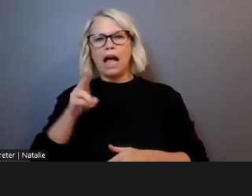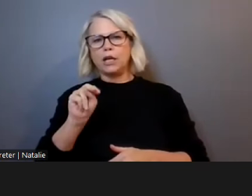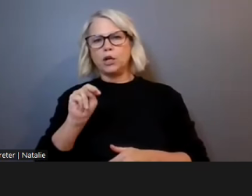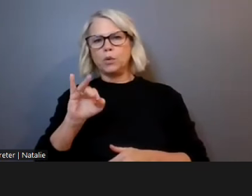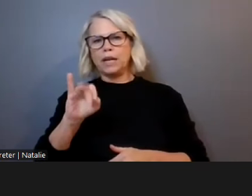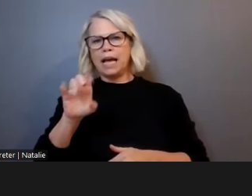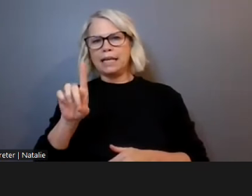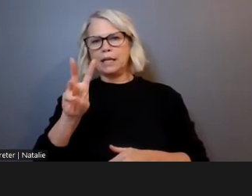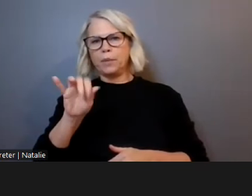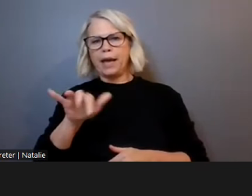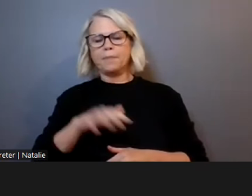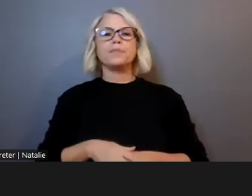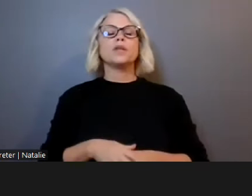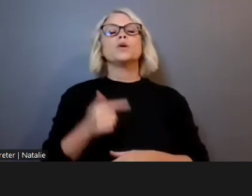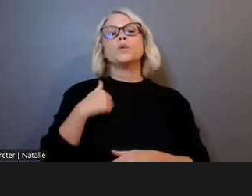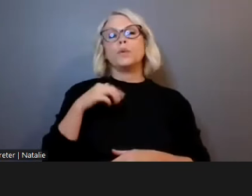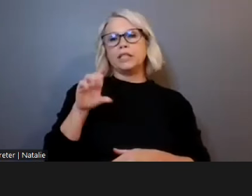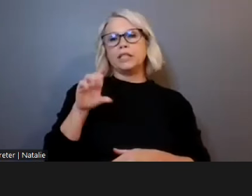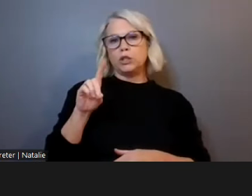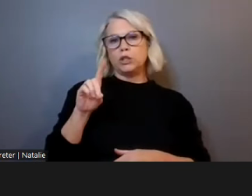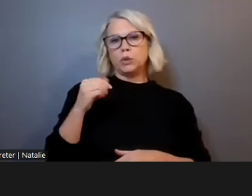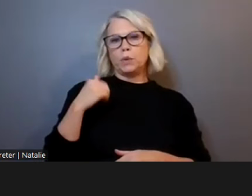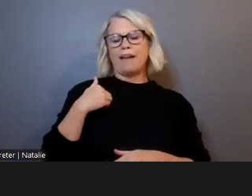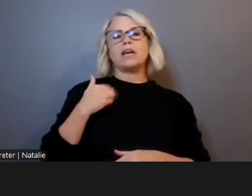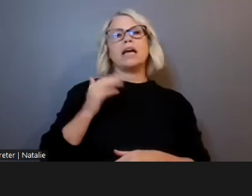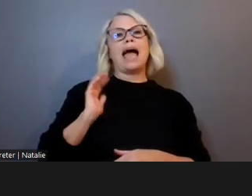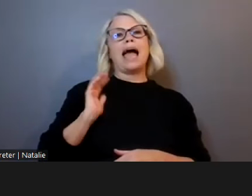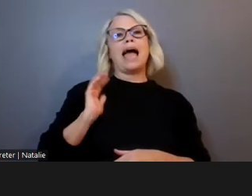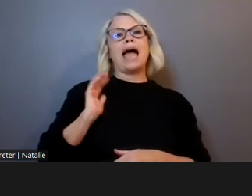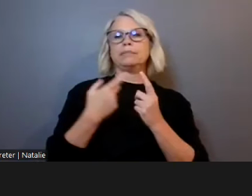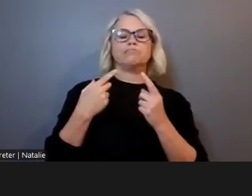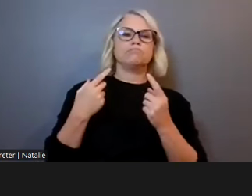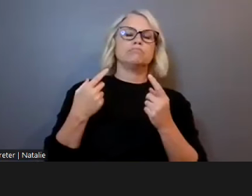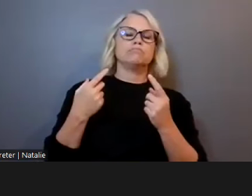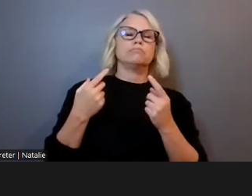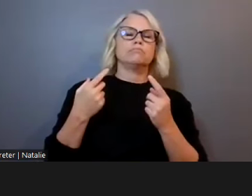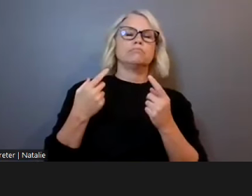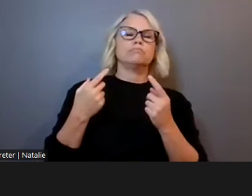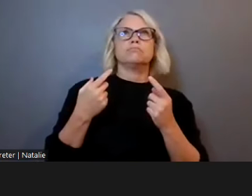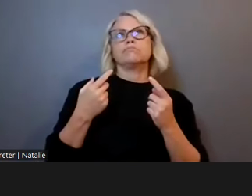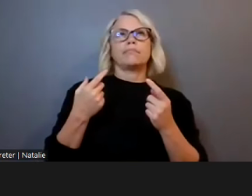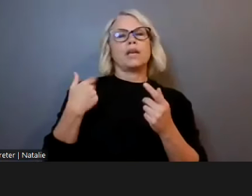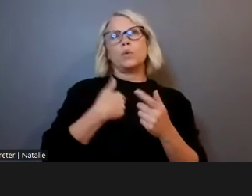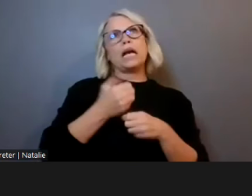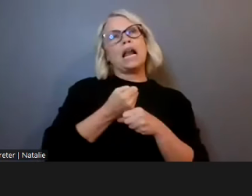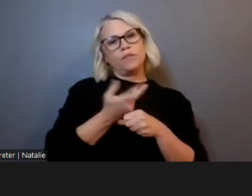We do have, our team has been just getting, we have gotten a few different resources uploaded